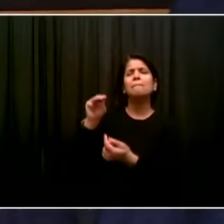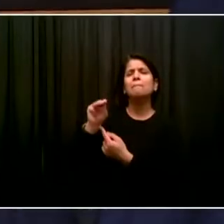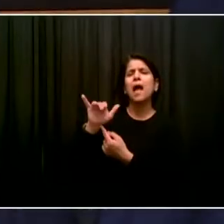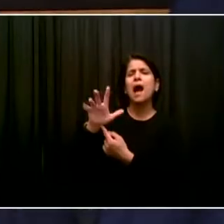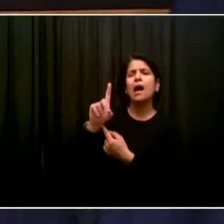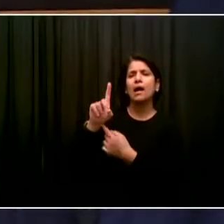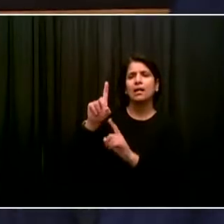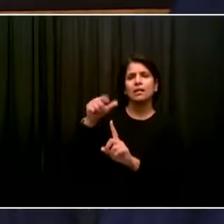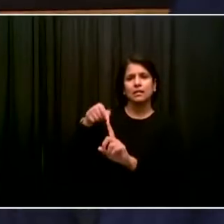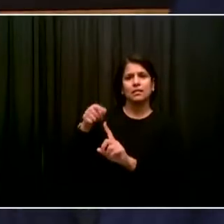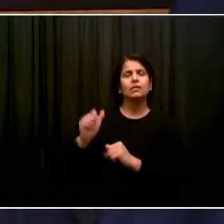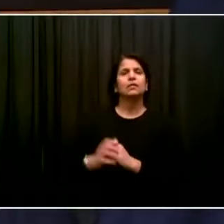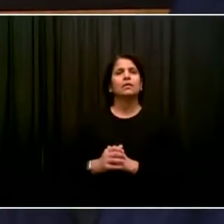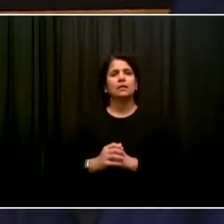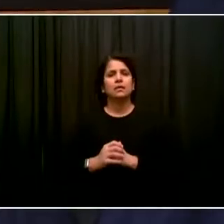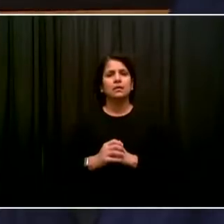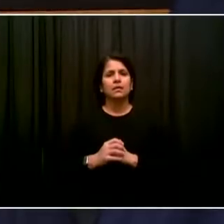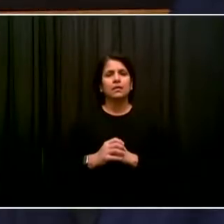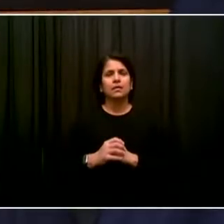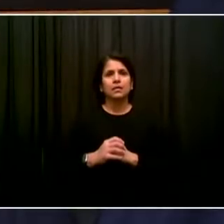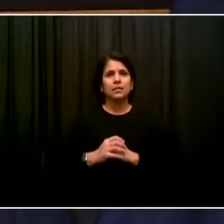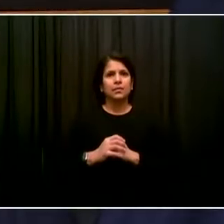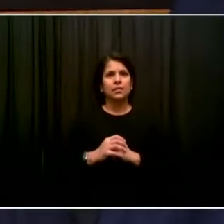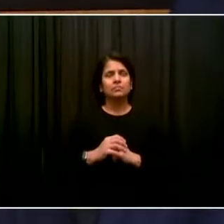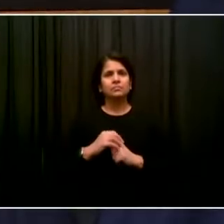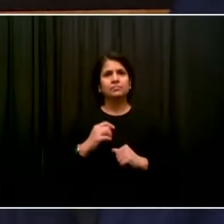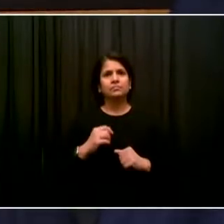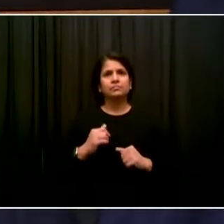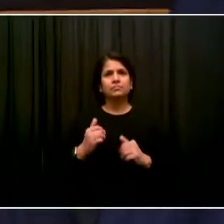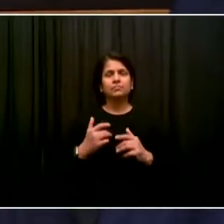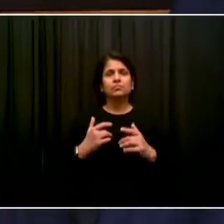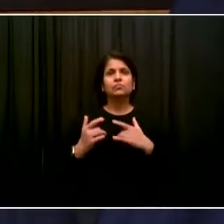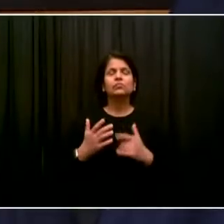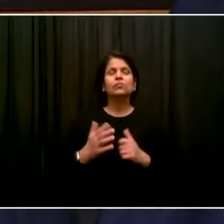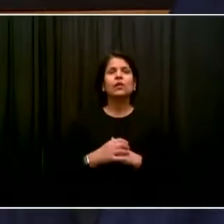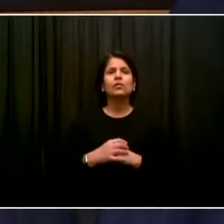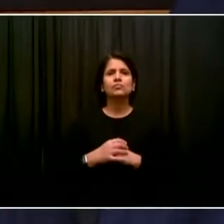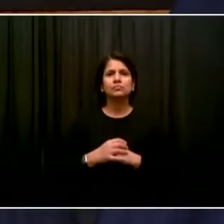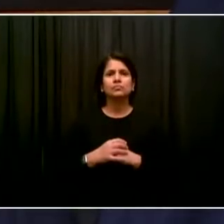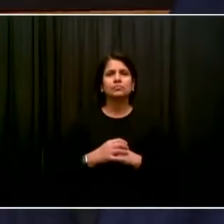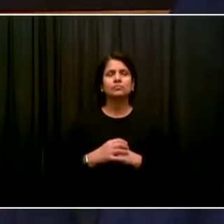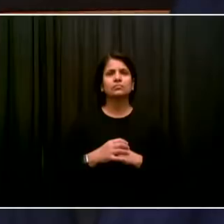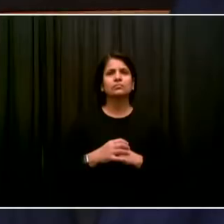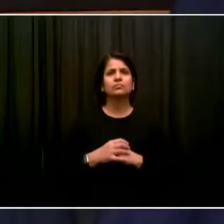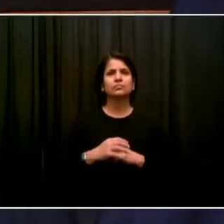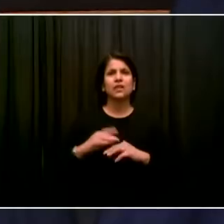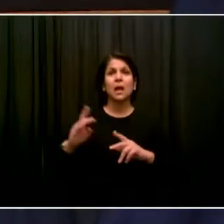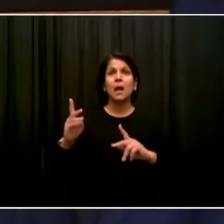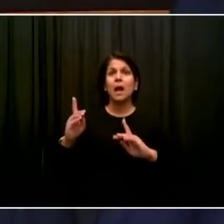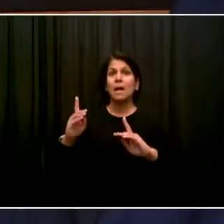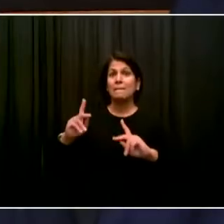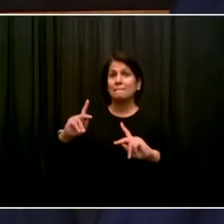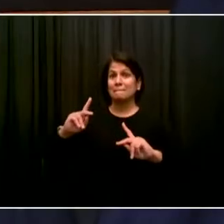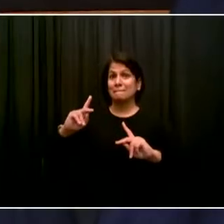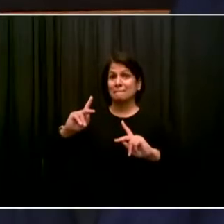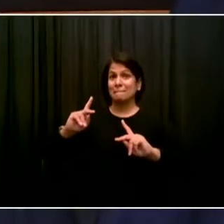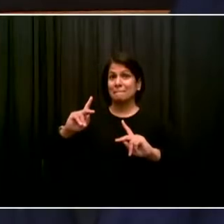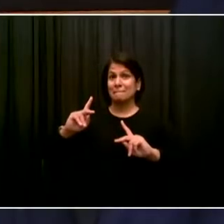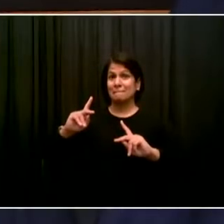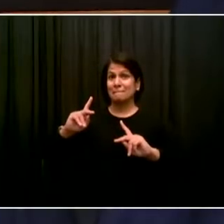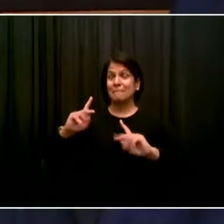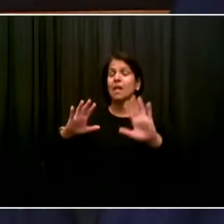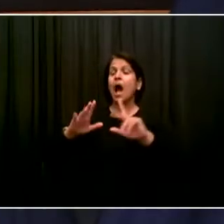Reporter: YOU SAID CASES ARE